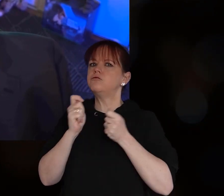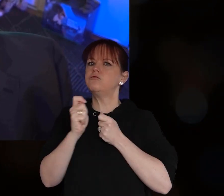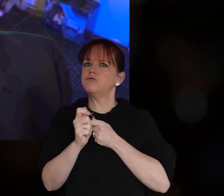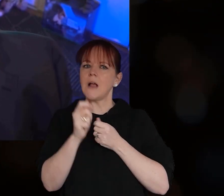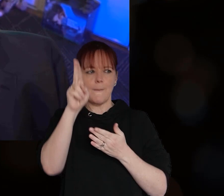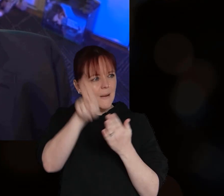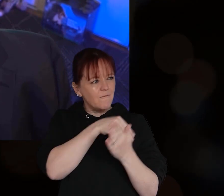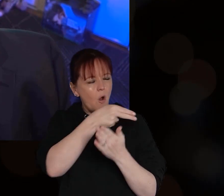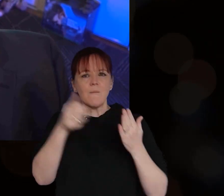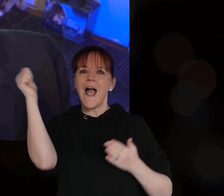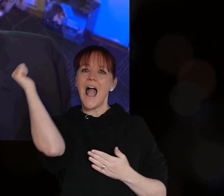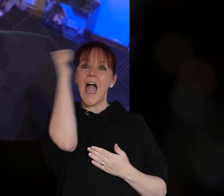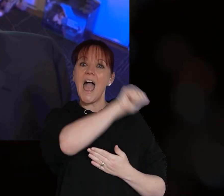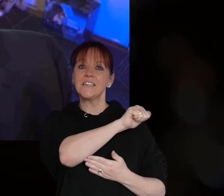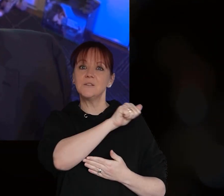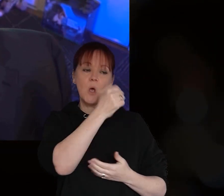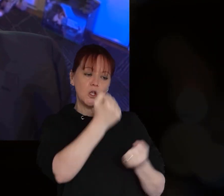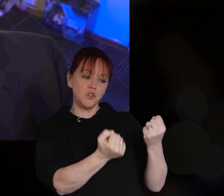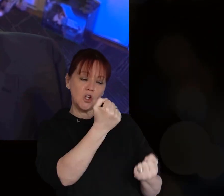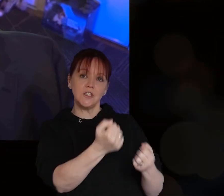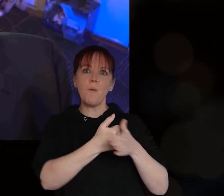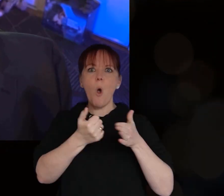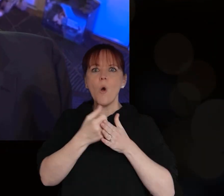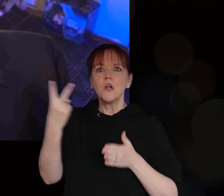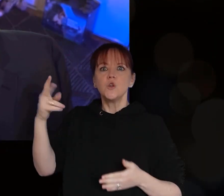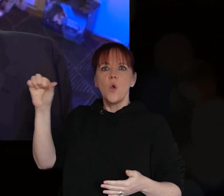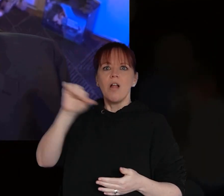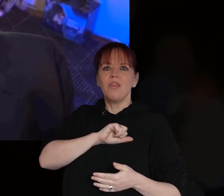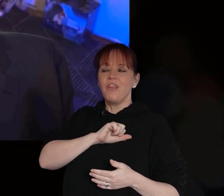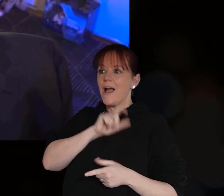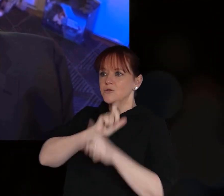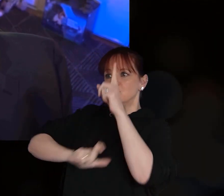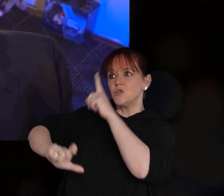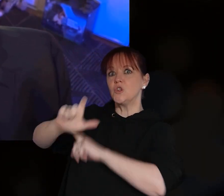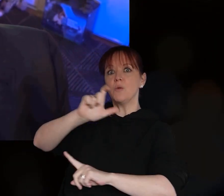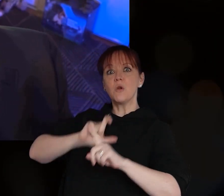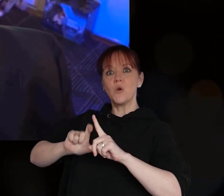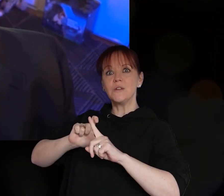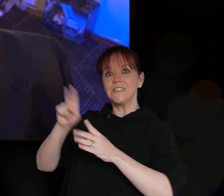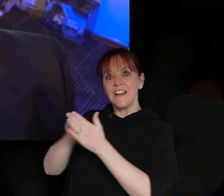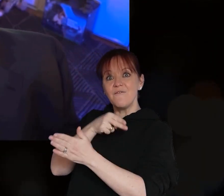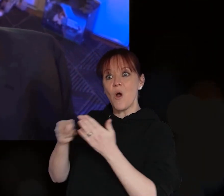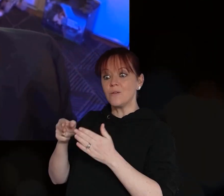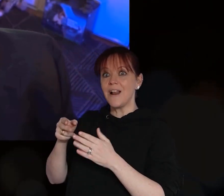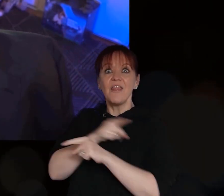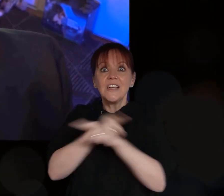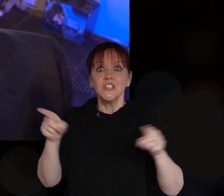and nearly 2,000 public votes from the community. That's you! Amazing! Good job!